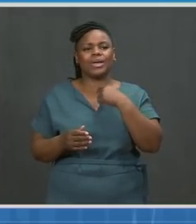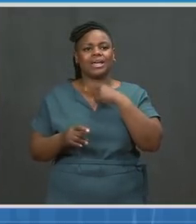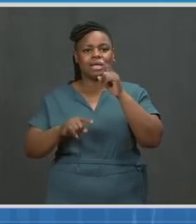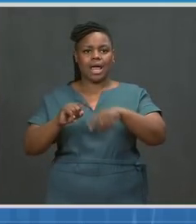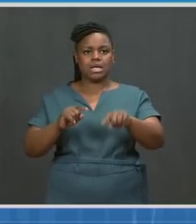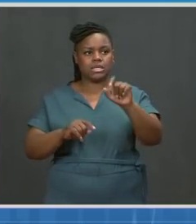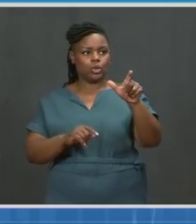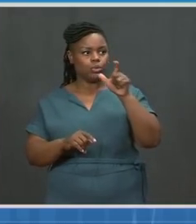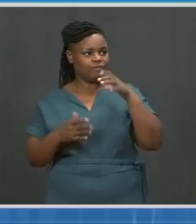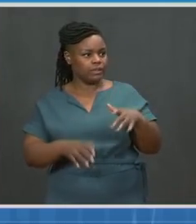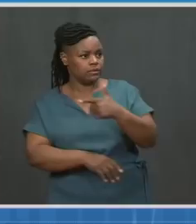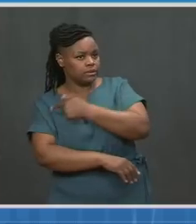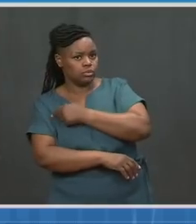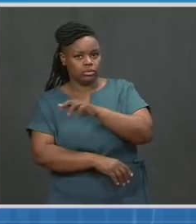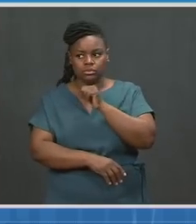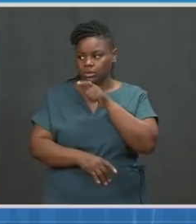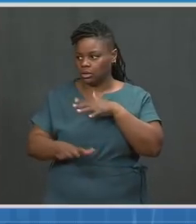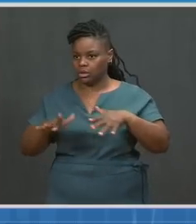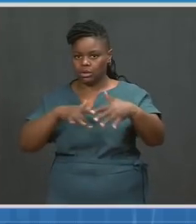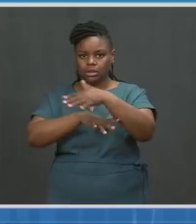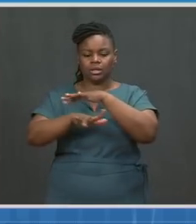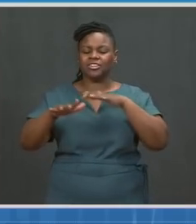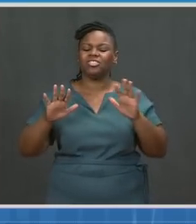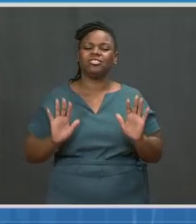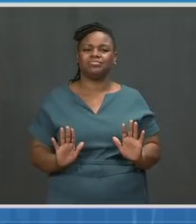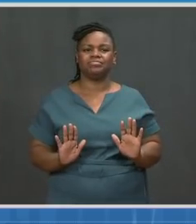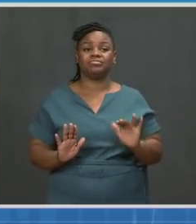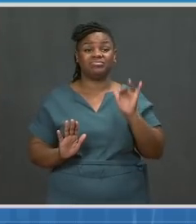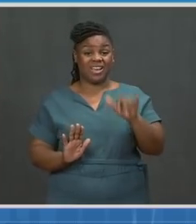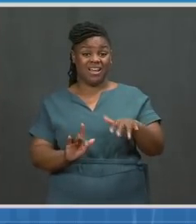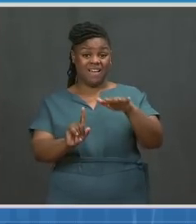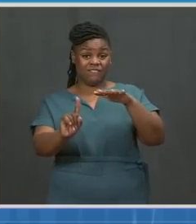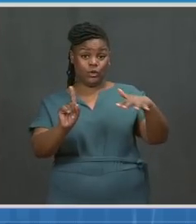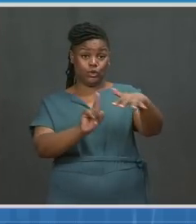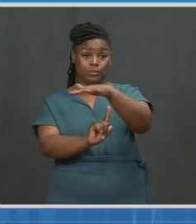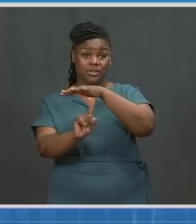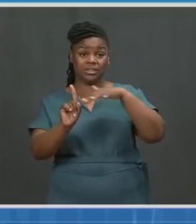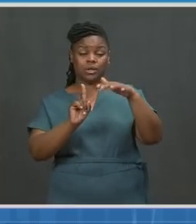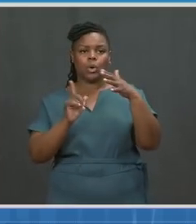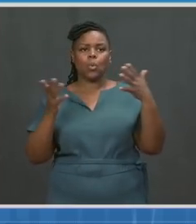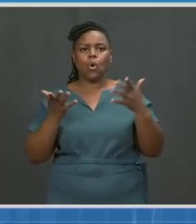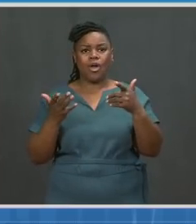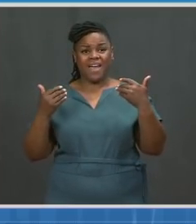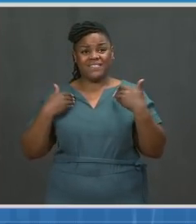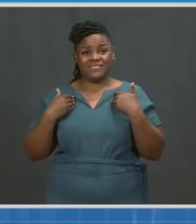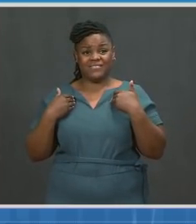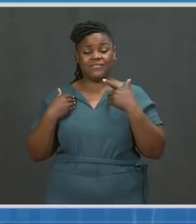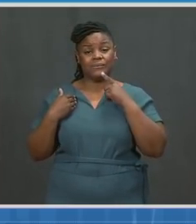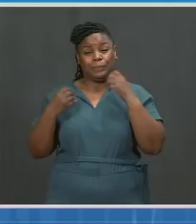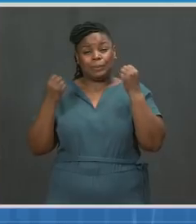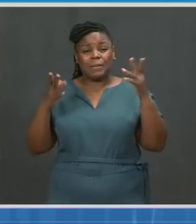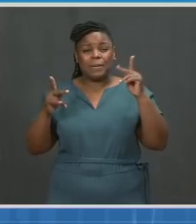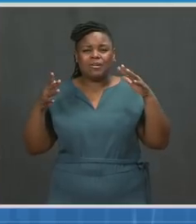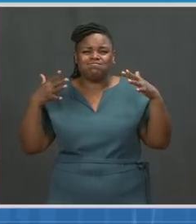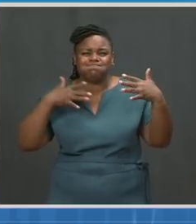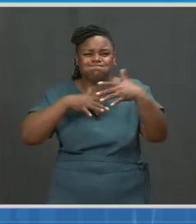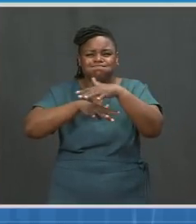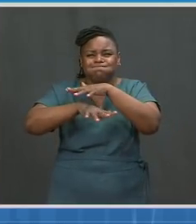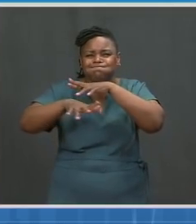and to say that, in those settings, when you have those -- that density, we really do worry about protecting the unvaccinated people.